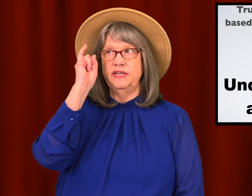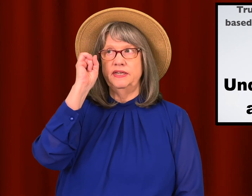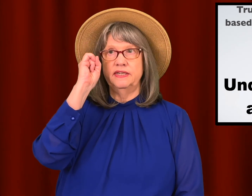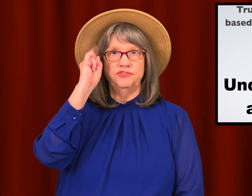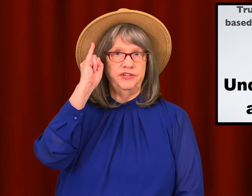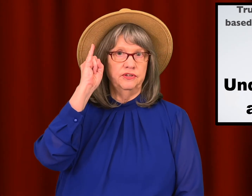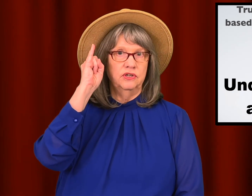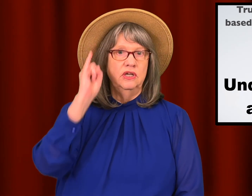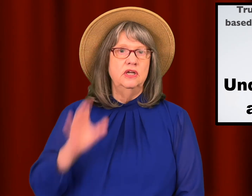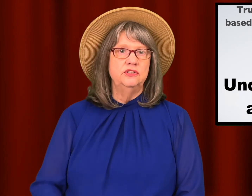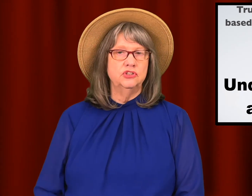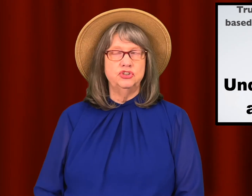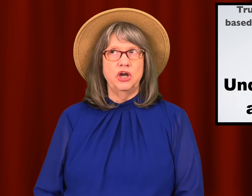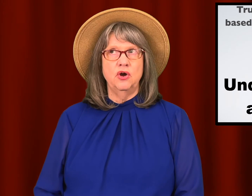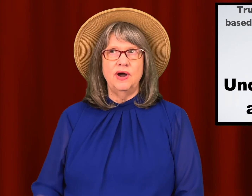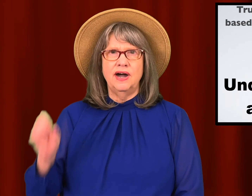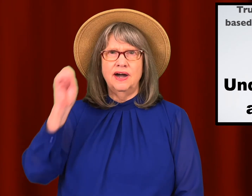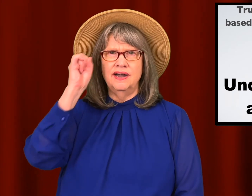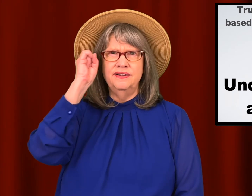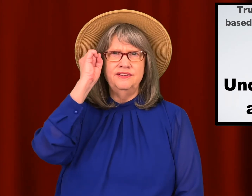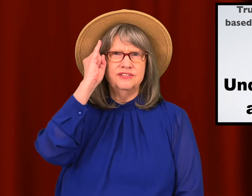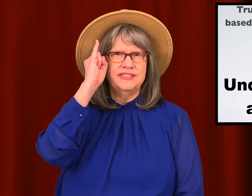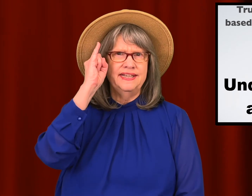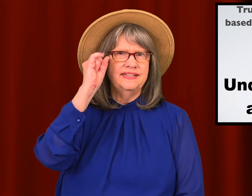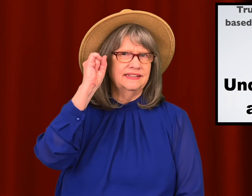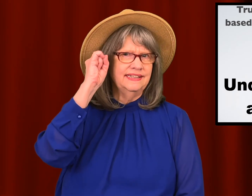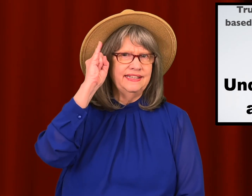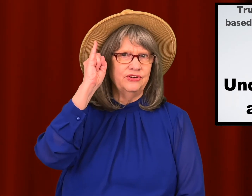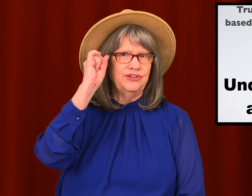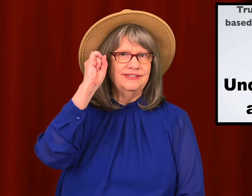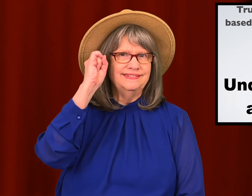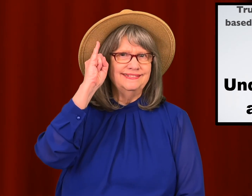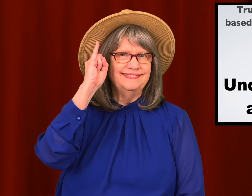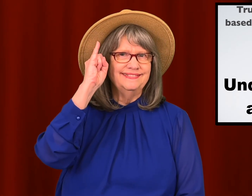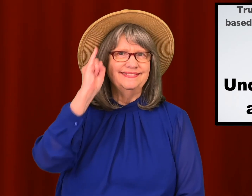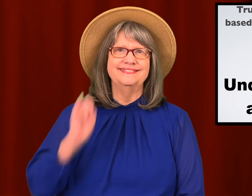index finger, to show "I understand a little."